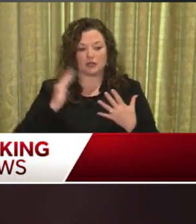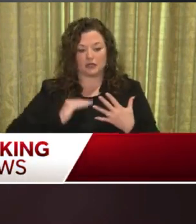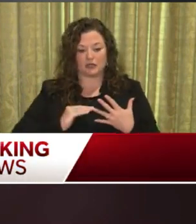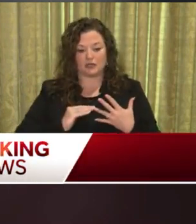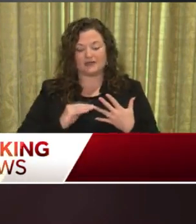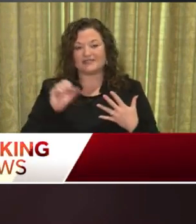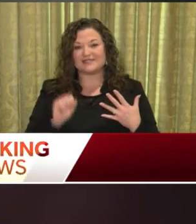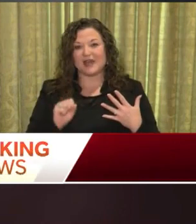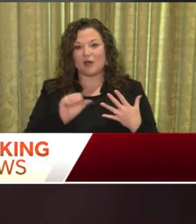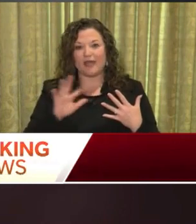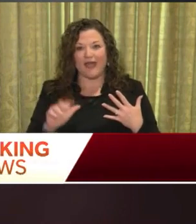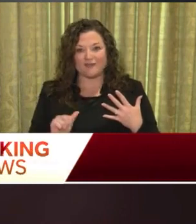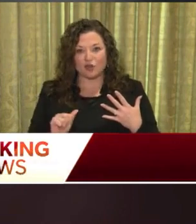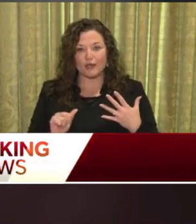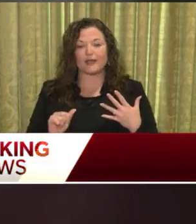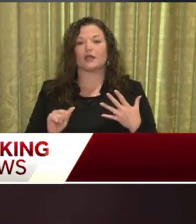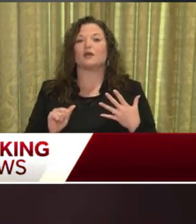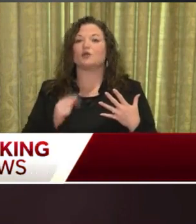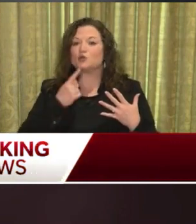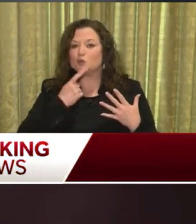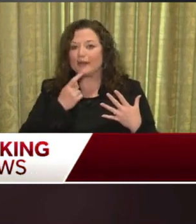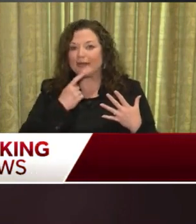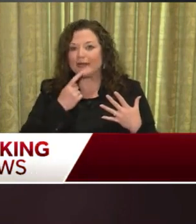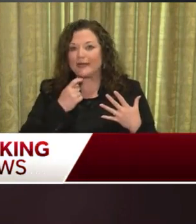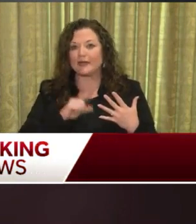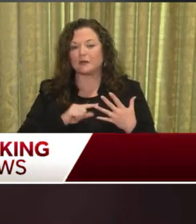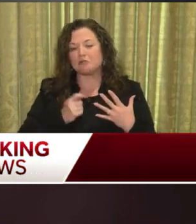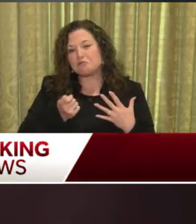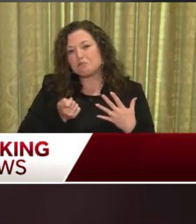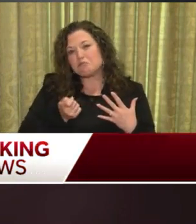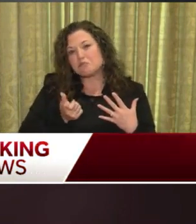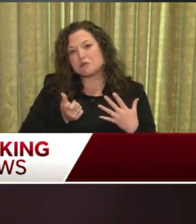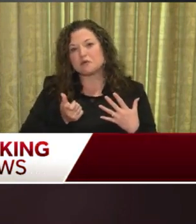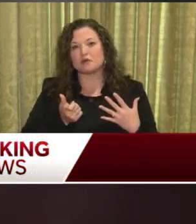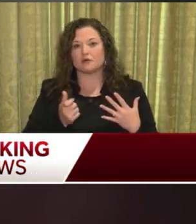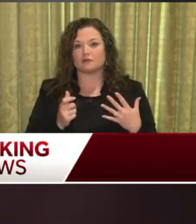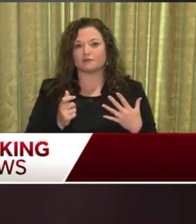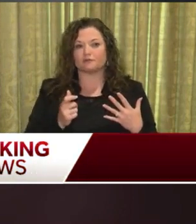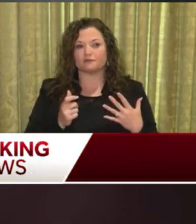VARIANTND A THEN YOU HAVE THE SOUTH AFRICA AND THAT’S RED THAT